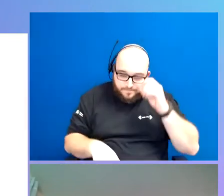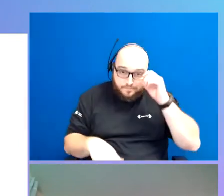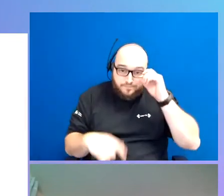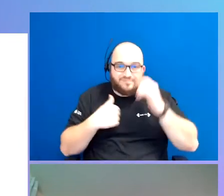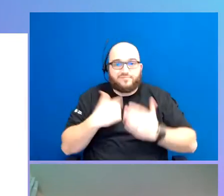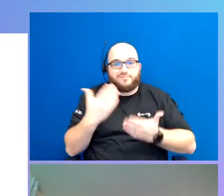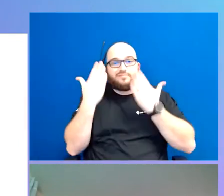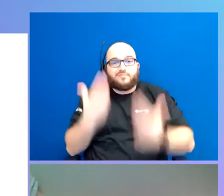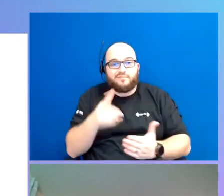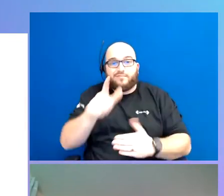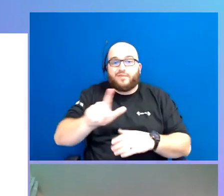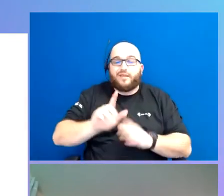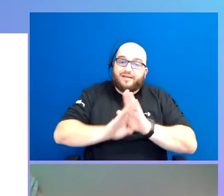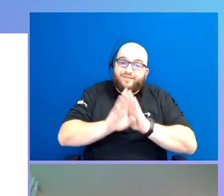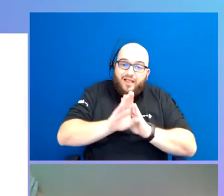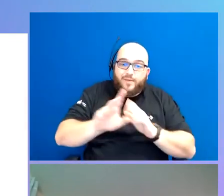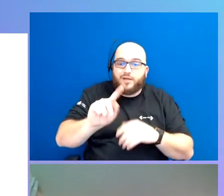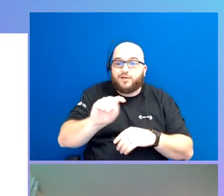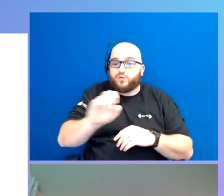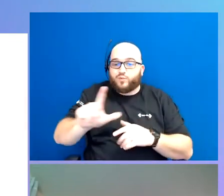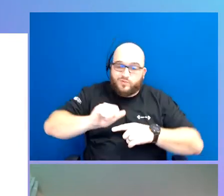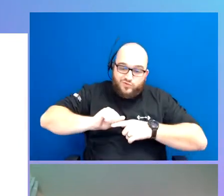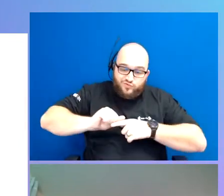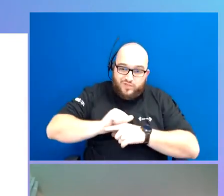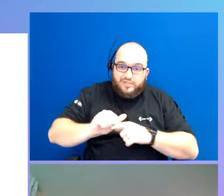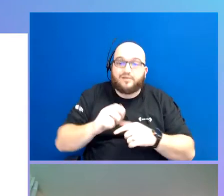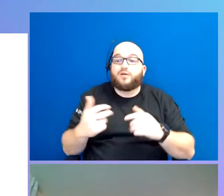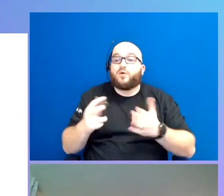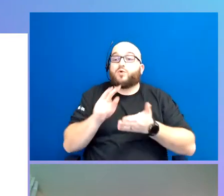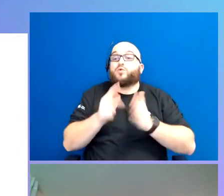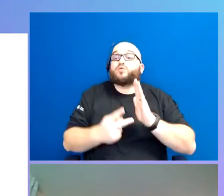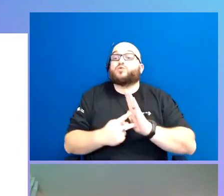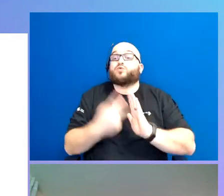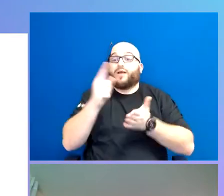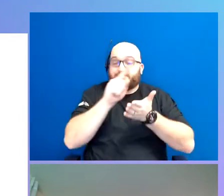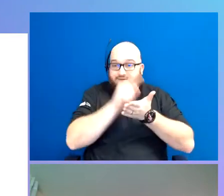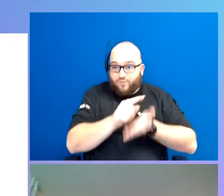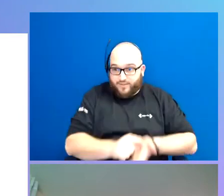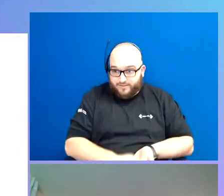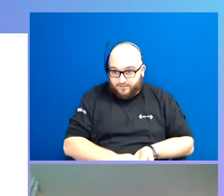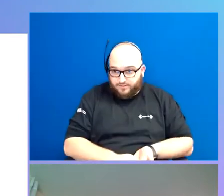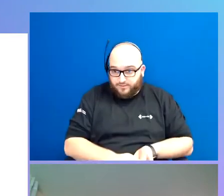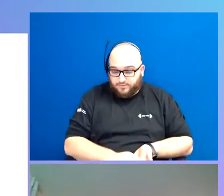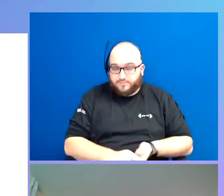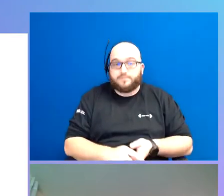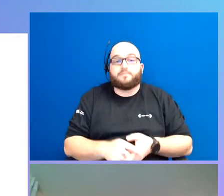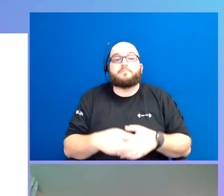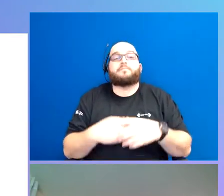Um it is twice a week. So um,